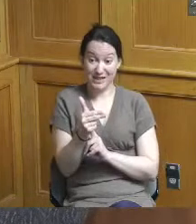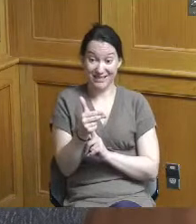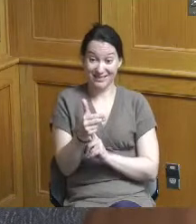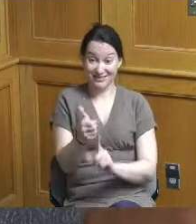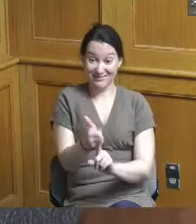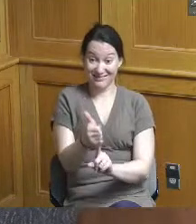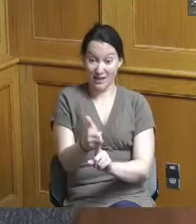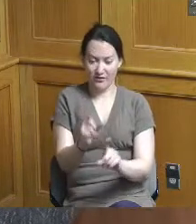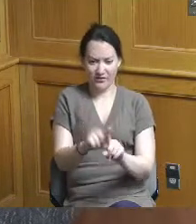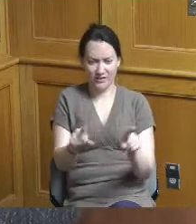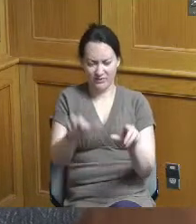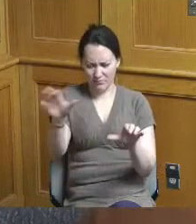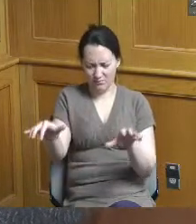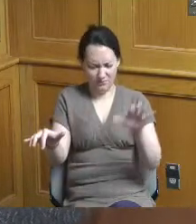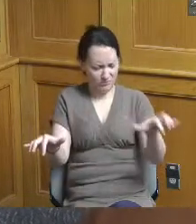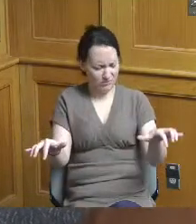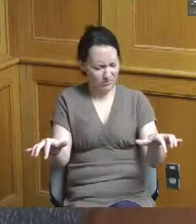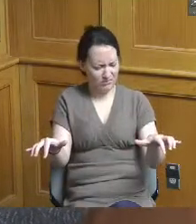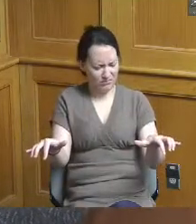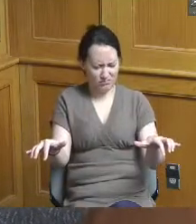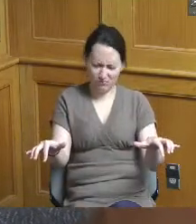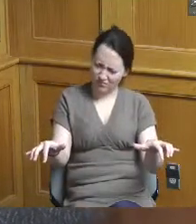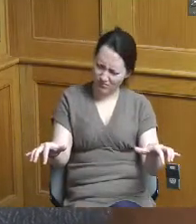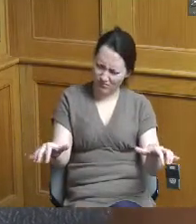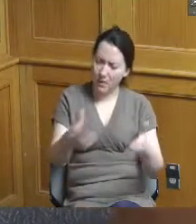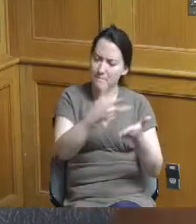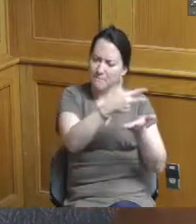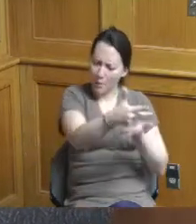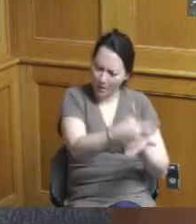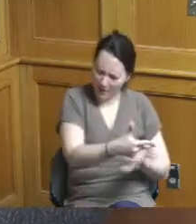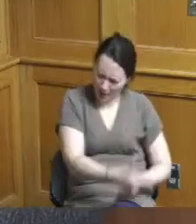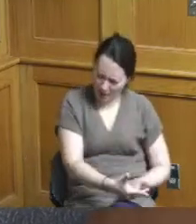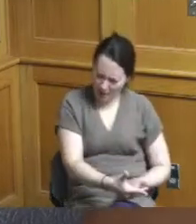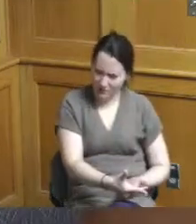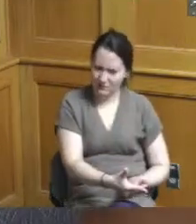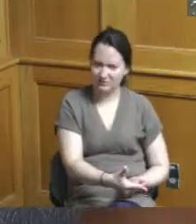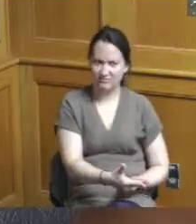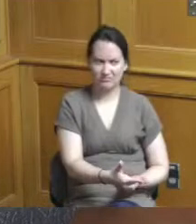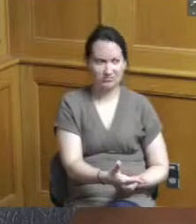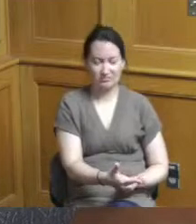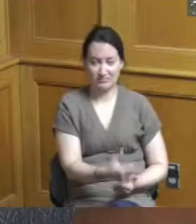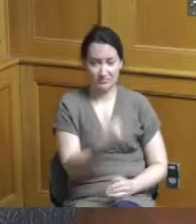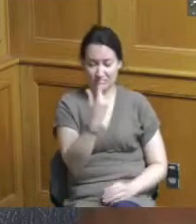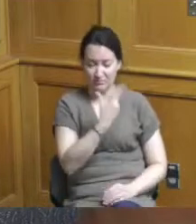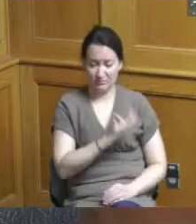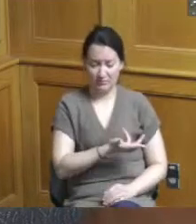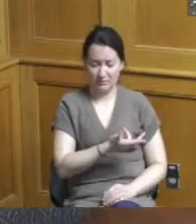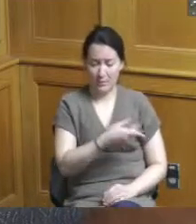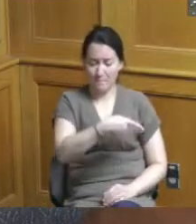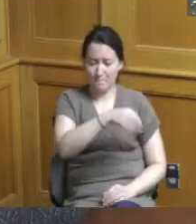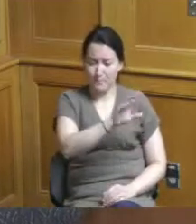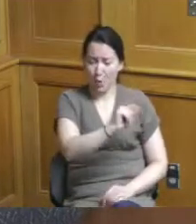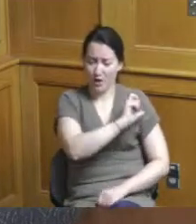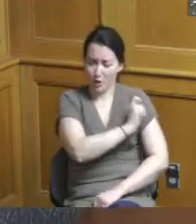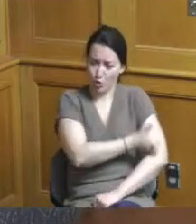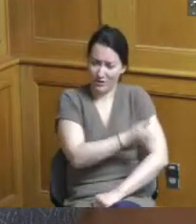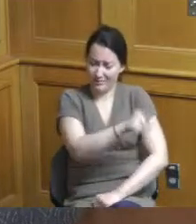be on a different property a parking lot that is I guess owned by the Port Authority so I'm